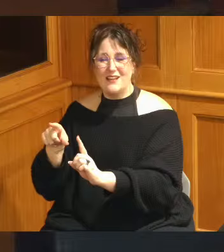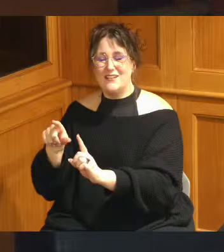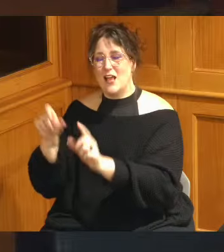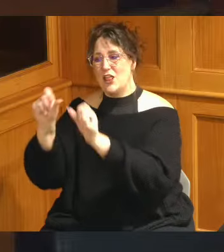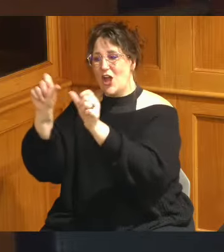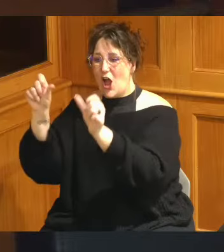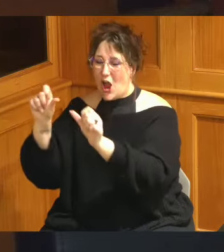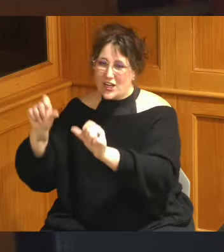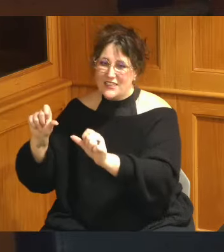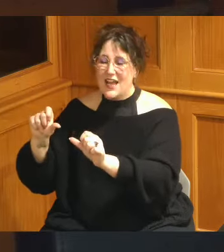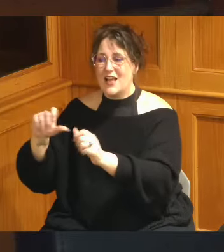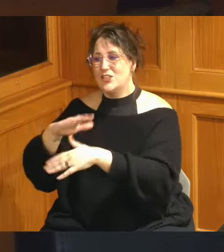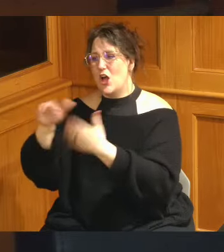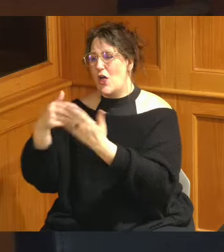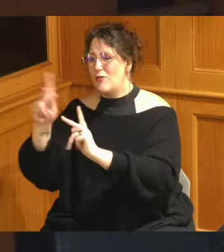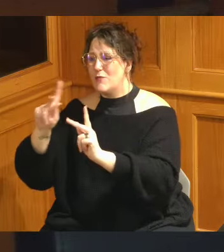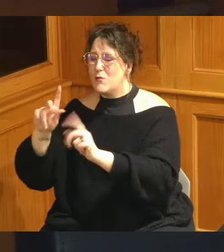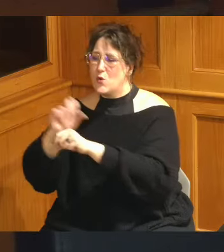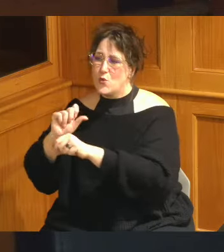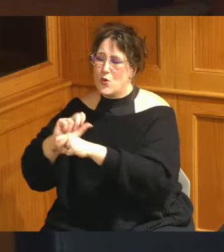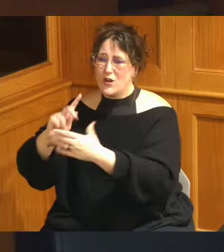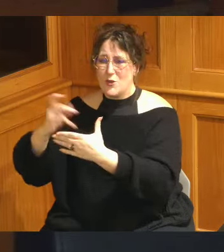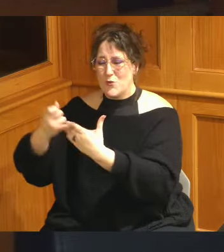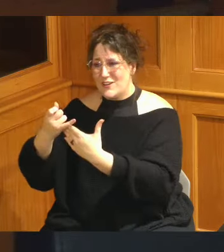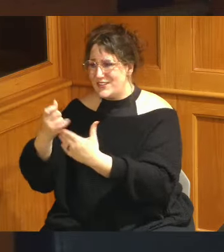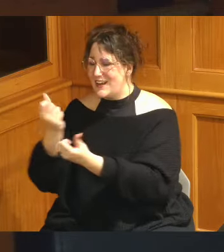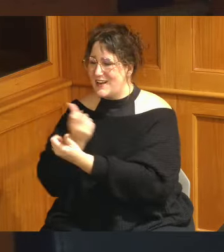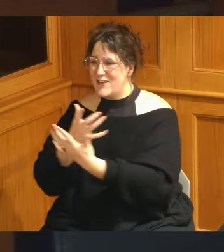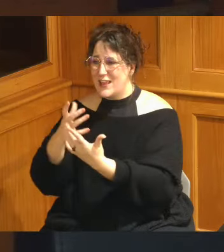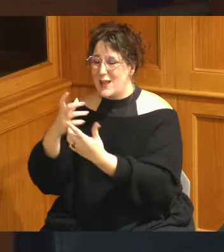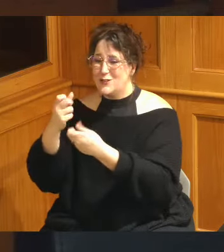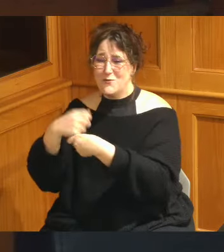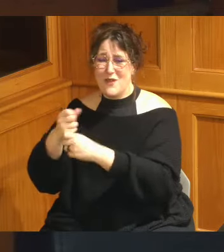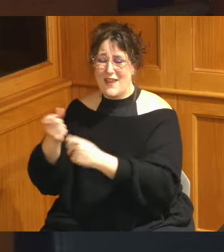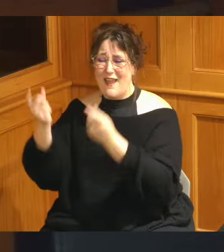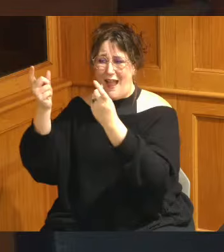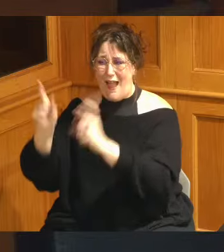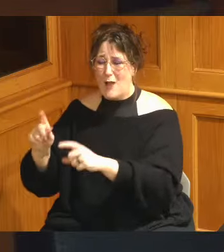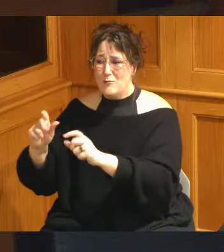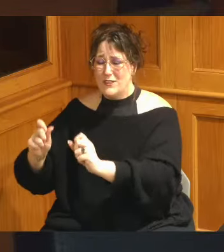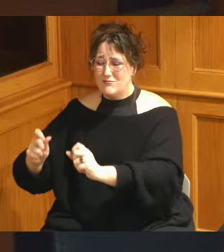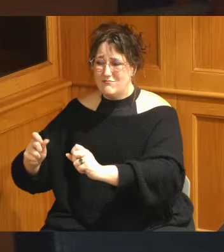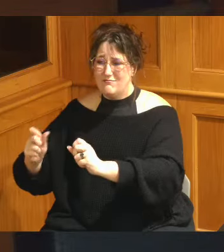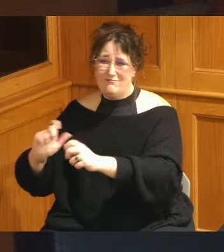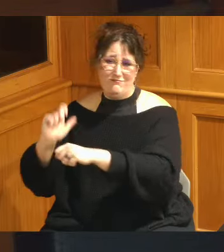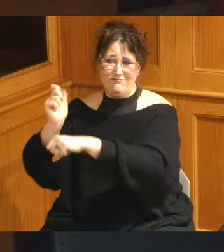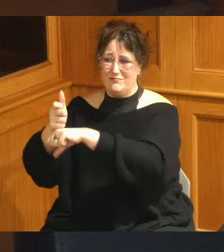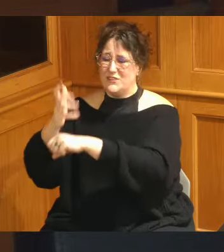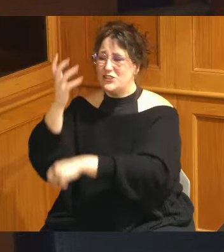all of the people that worked on the project. you know, everything. It just really looked very good.